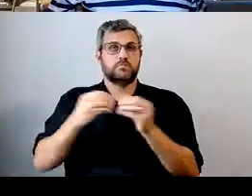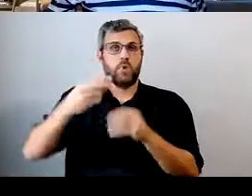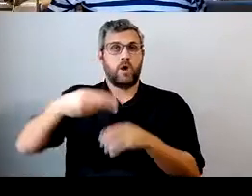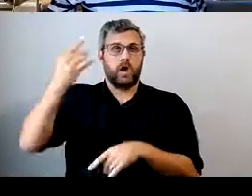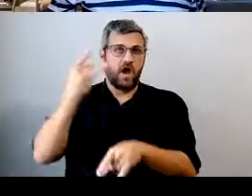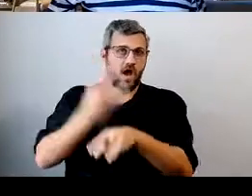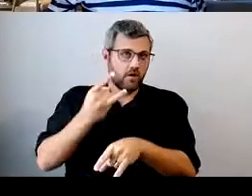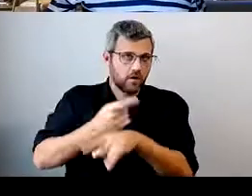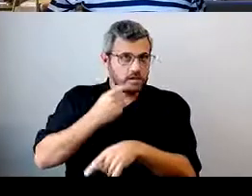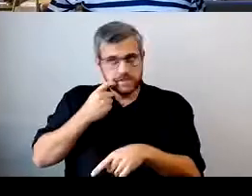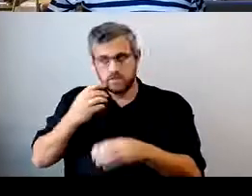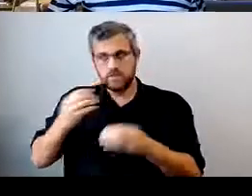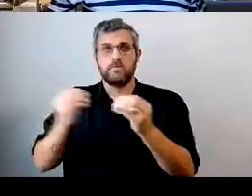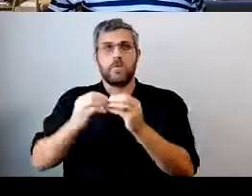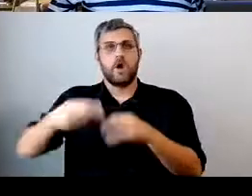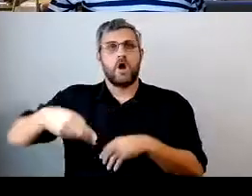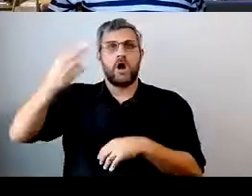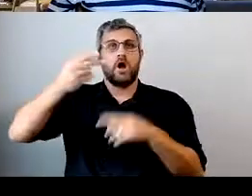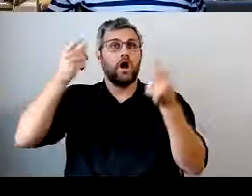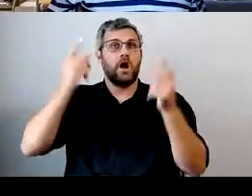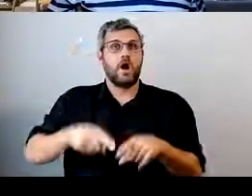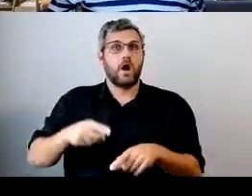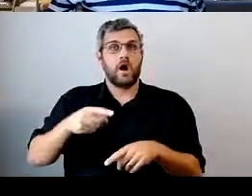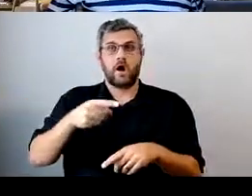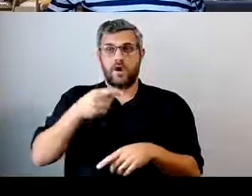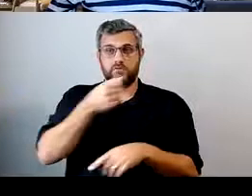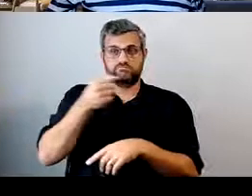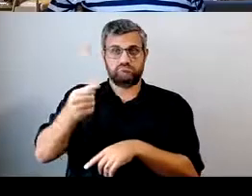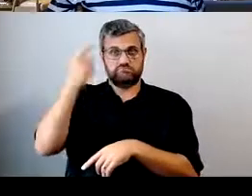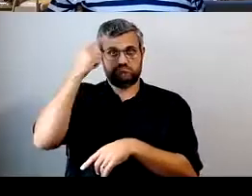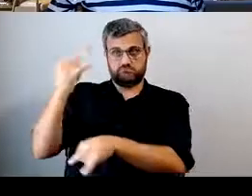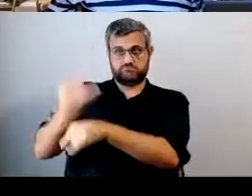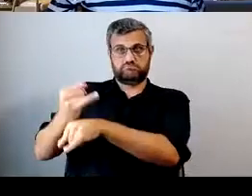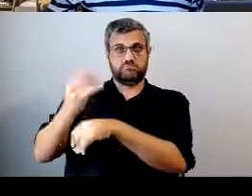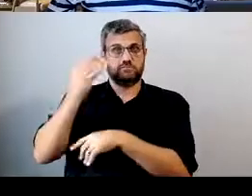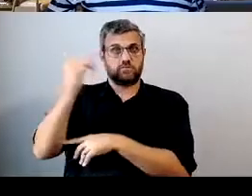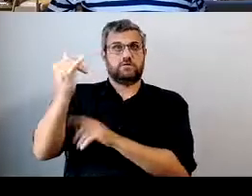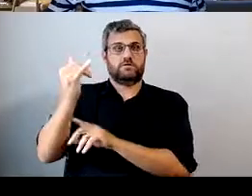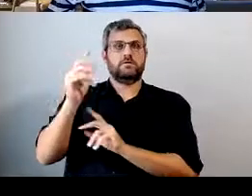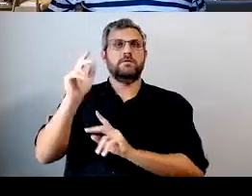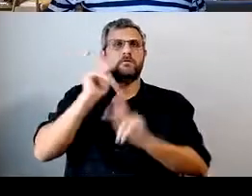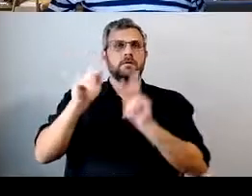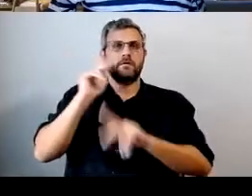We see higher incidents of institutionalization, just from the idea that people aren't able to connect.